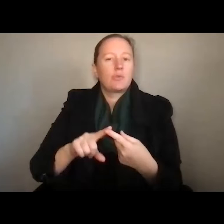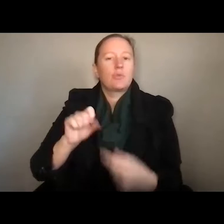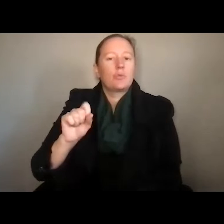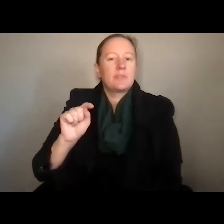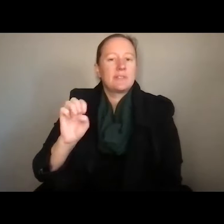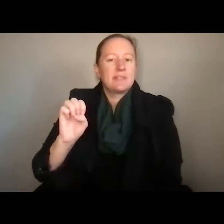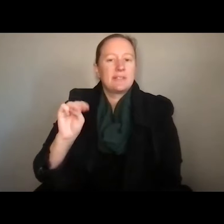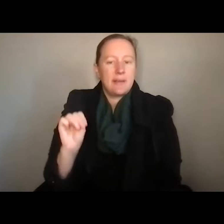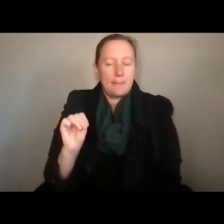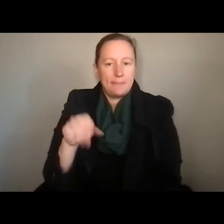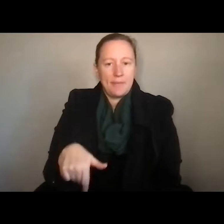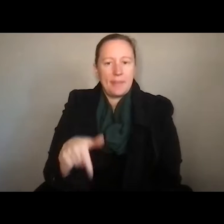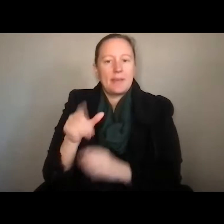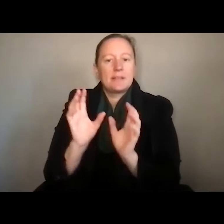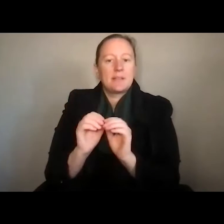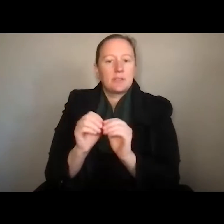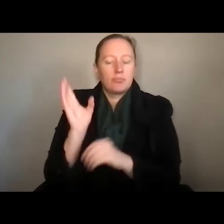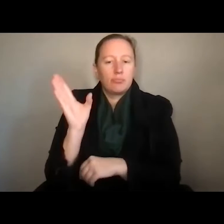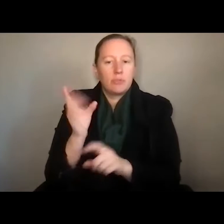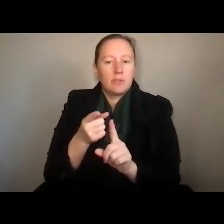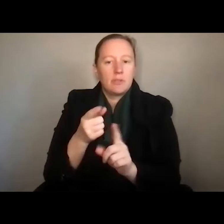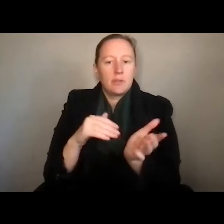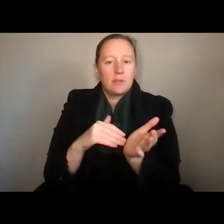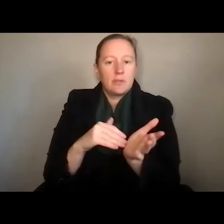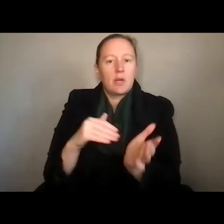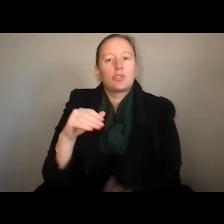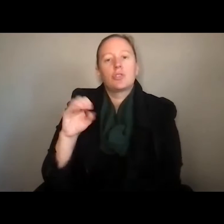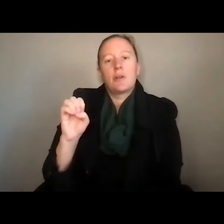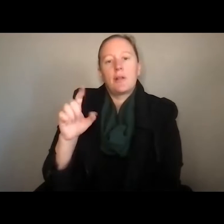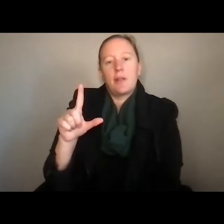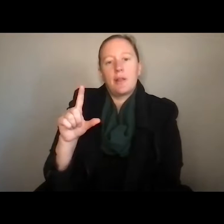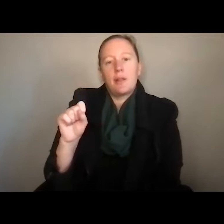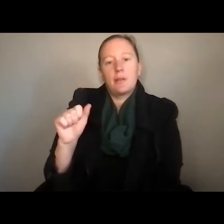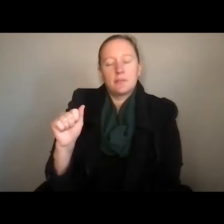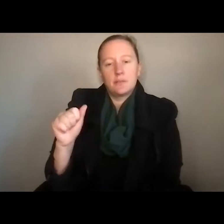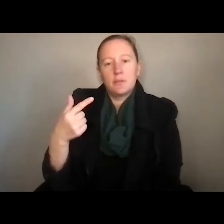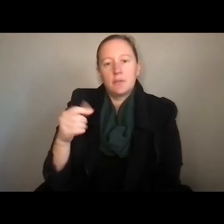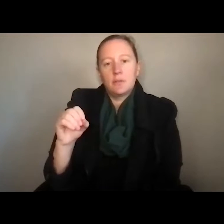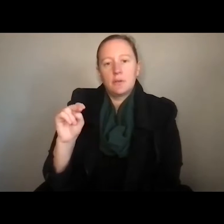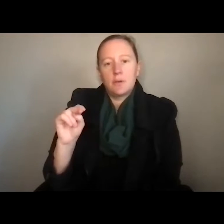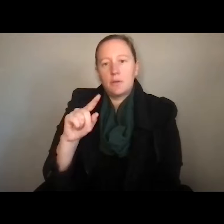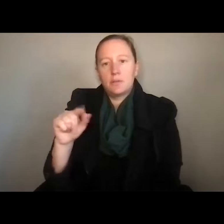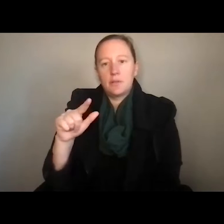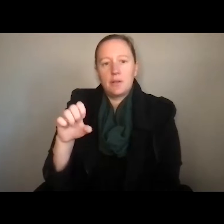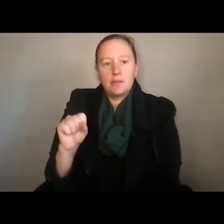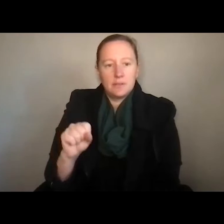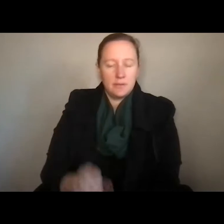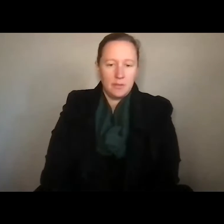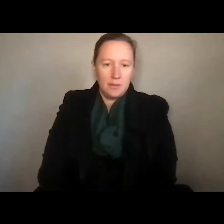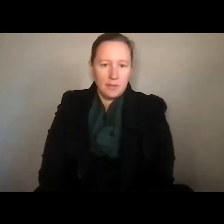This session will be presented by Dr. Elsa Gonzalez. Take it away. Dr. Gonzalez.